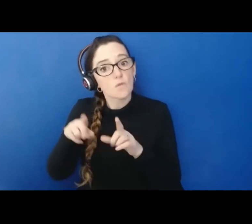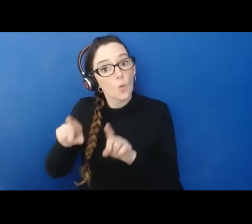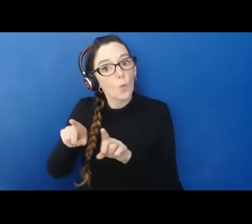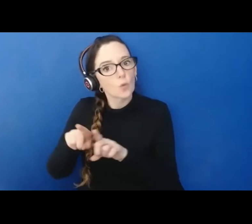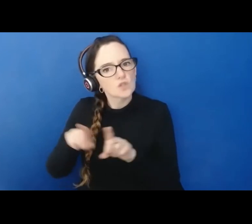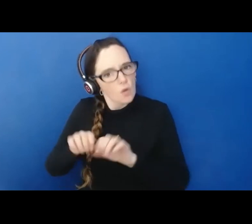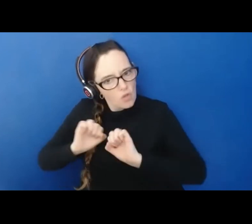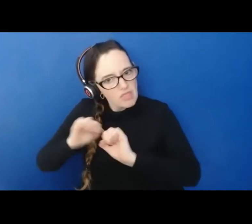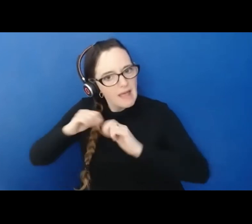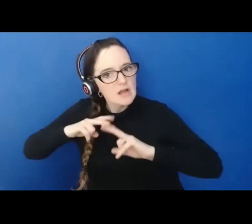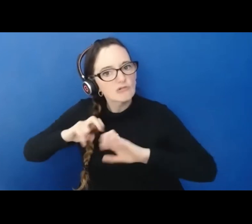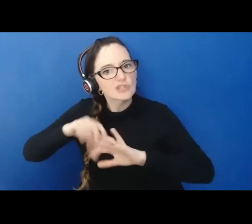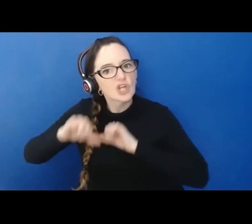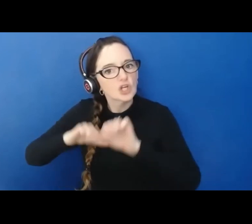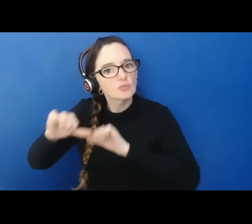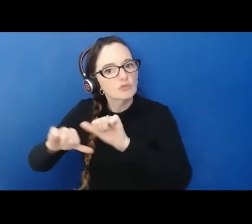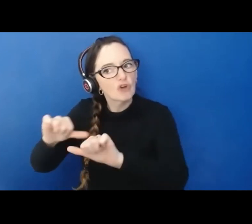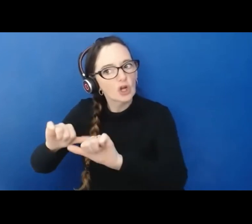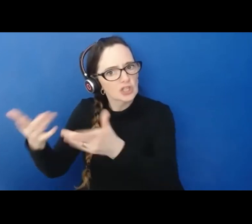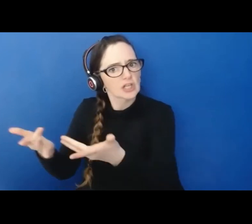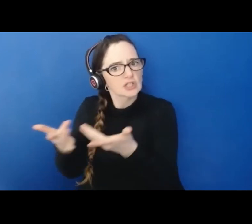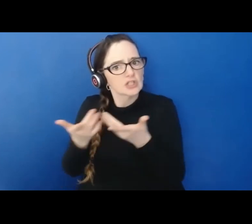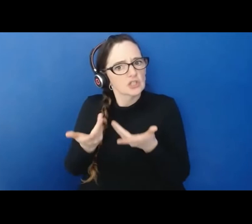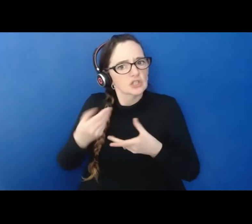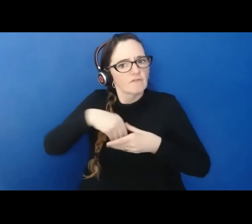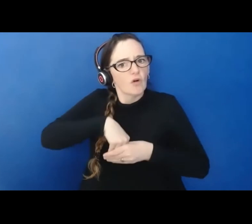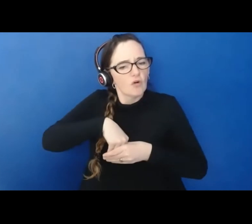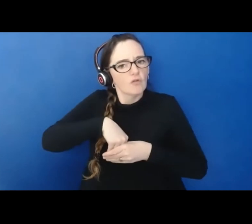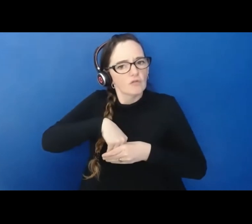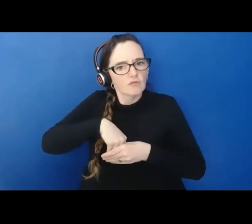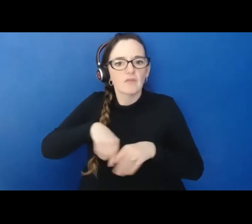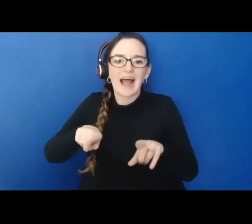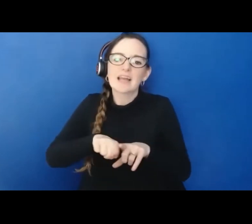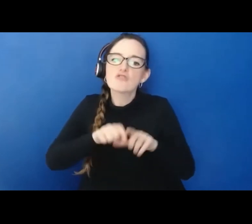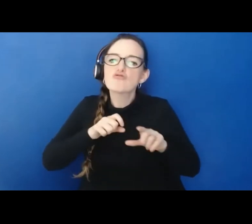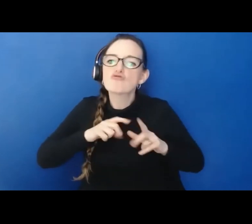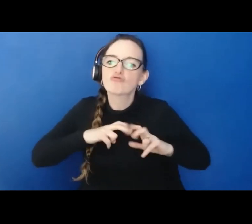a comparing production with that piece with a research cluster also we invited, we had